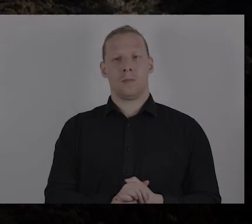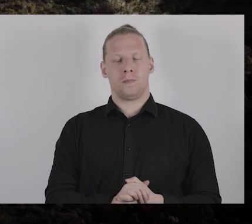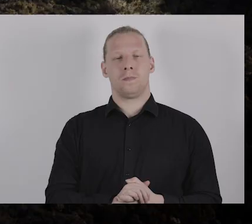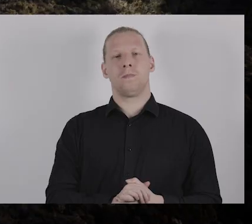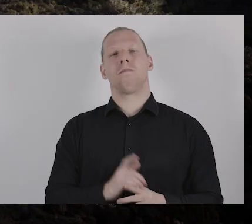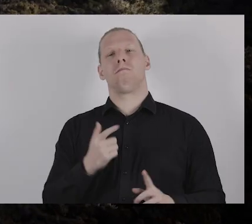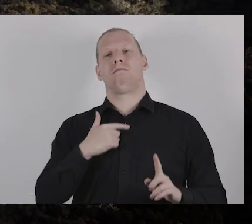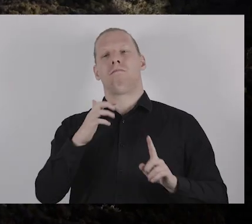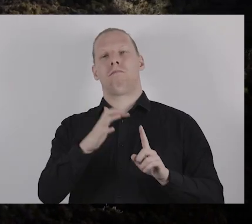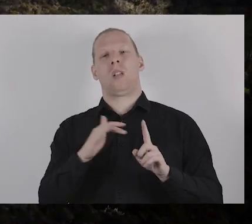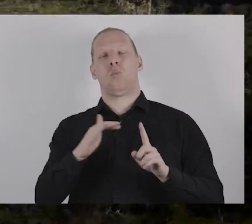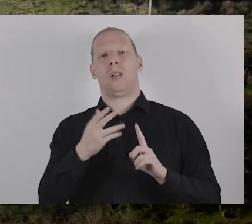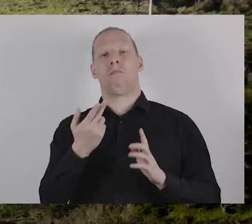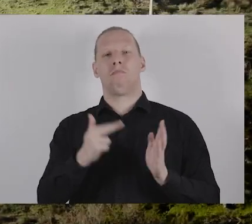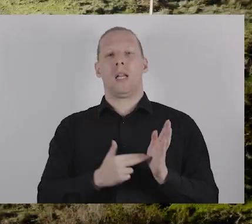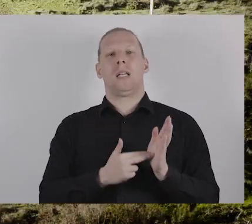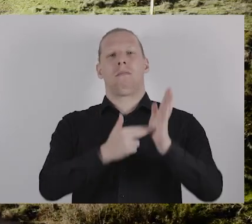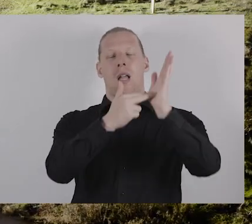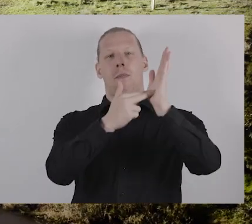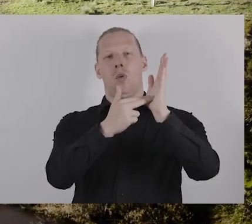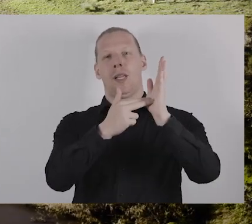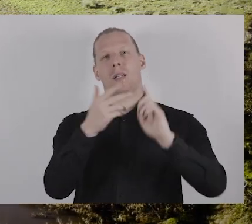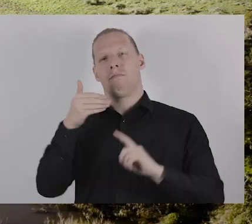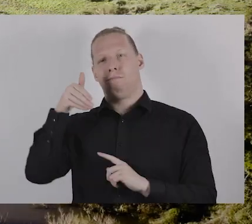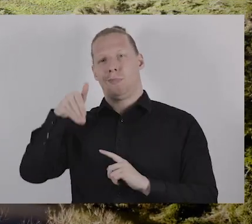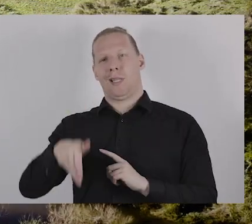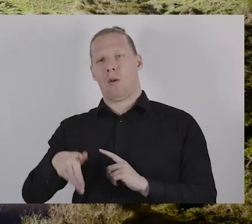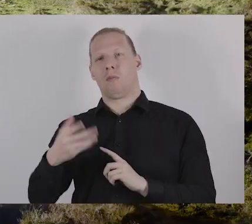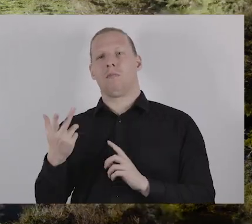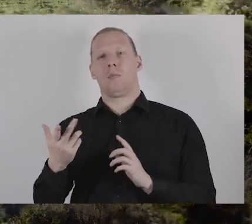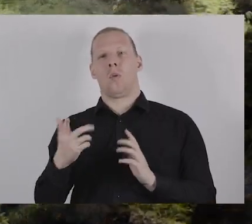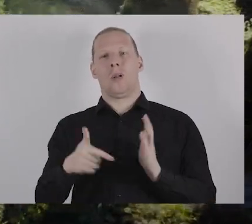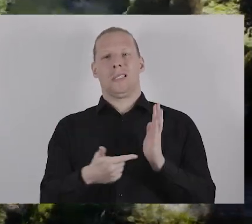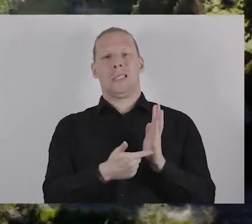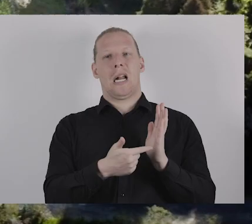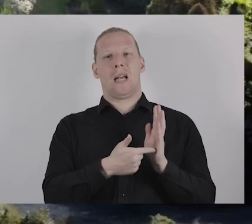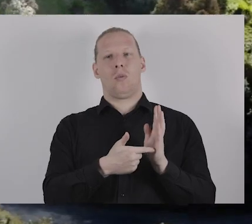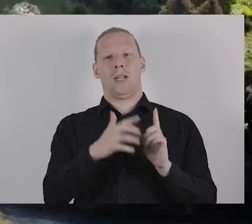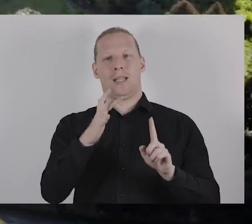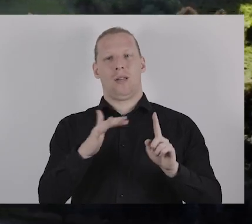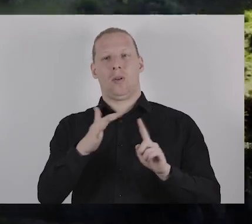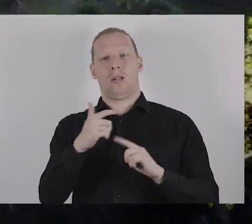Ko Ngāpuhi me Ngāti Tūwharetoa me Te Rarawa ngā iwi.